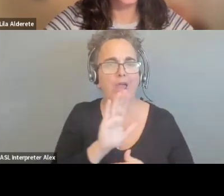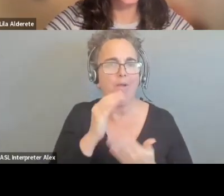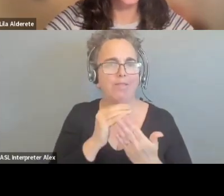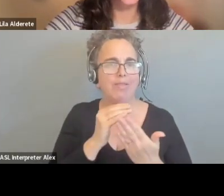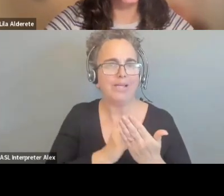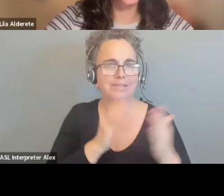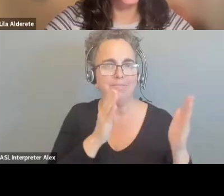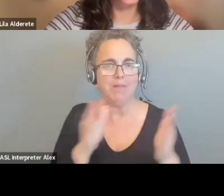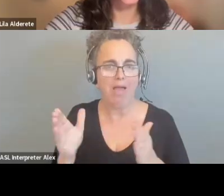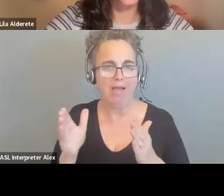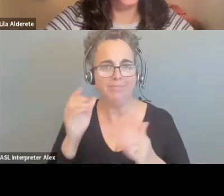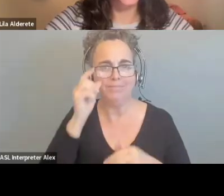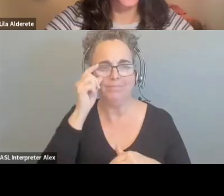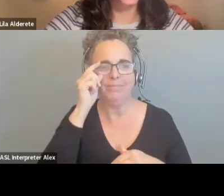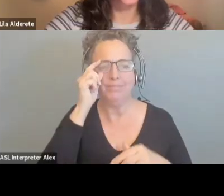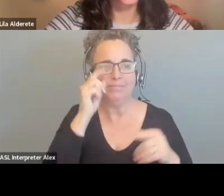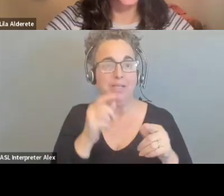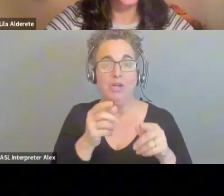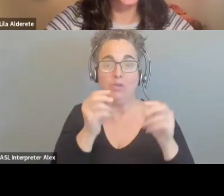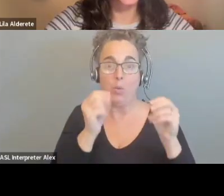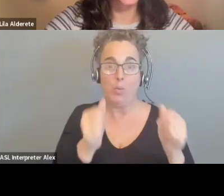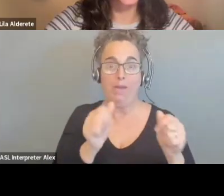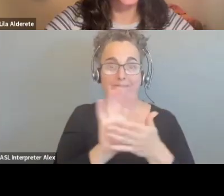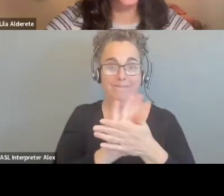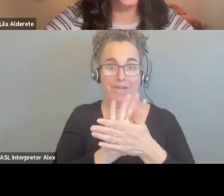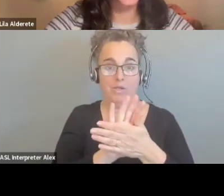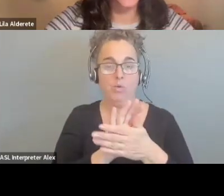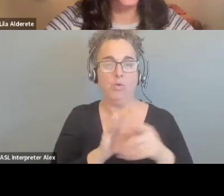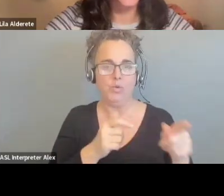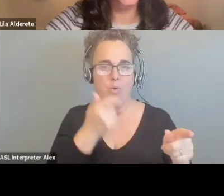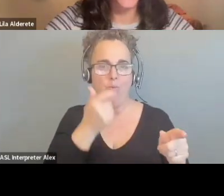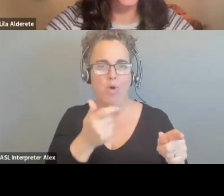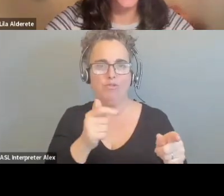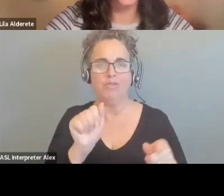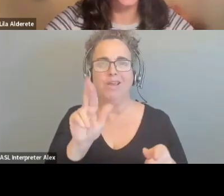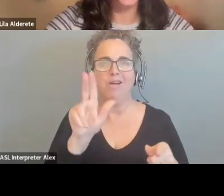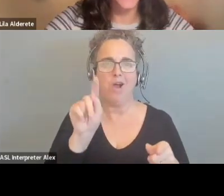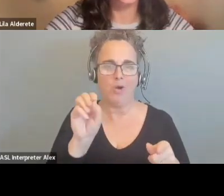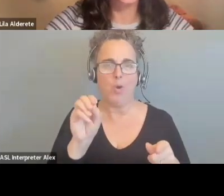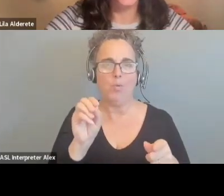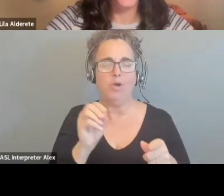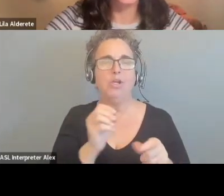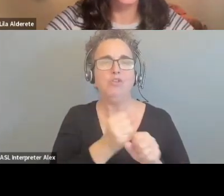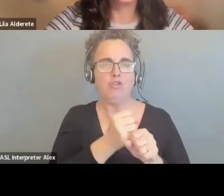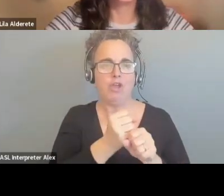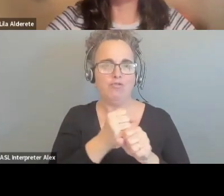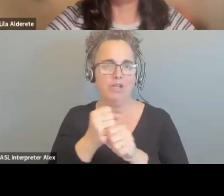Here is a quick video that will walk you through the auto generation software by generating the action block.